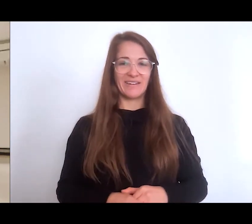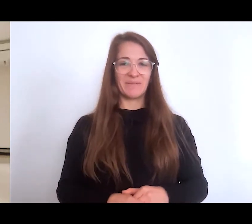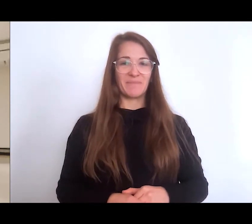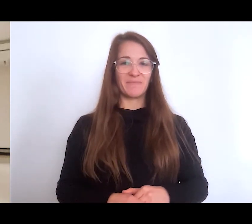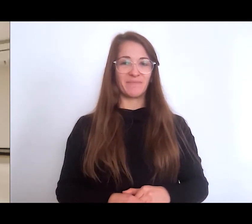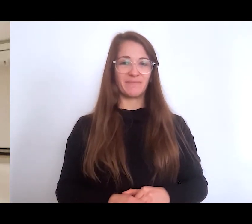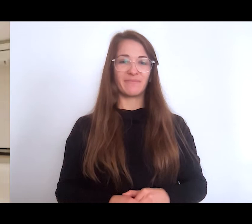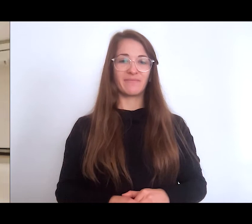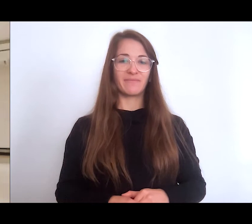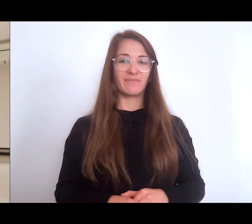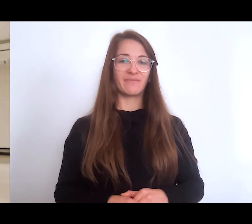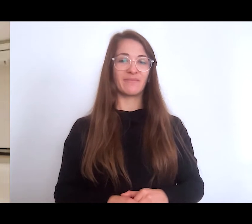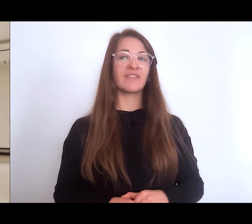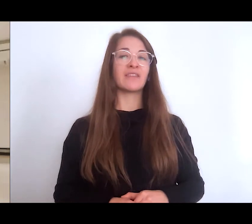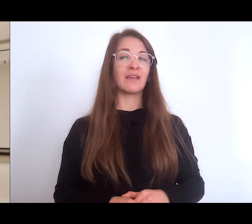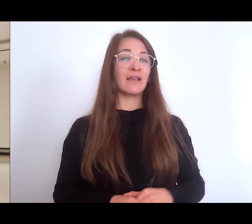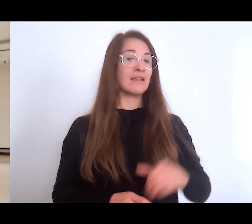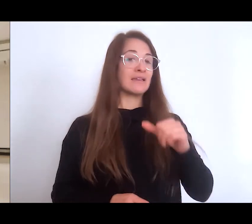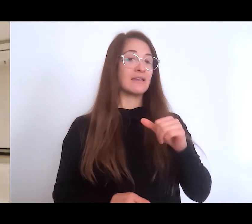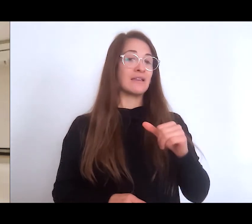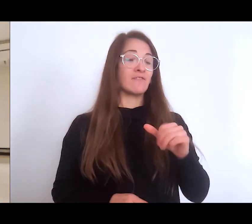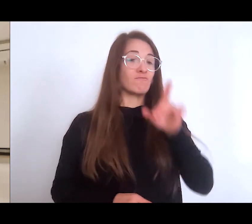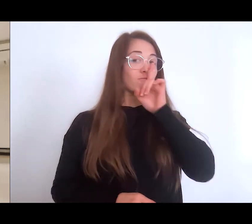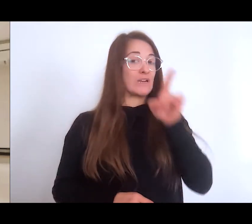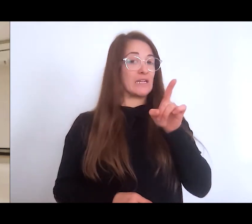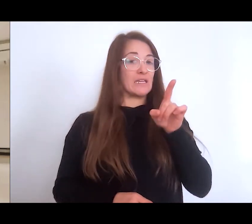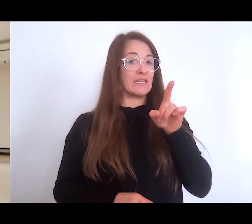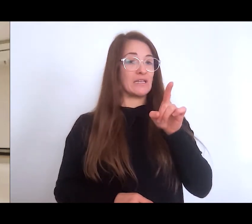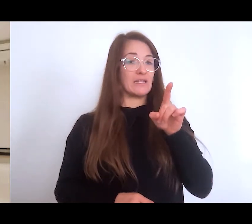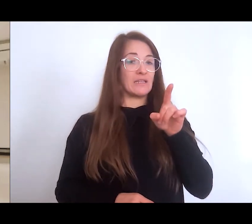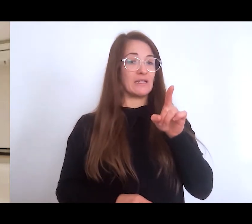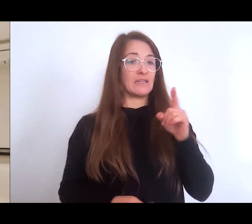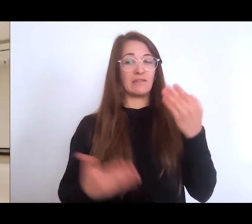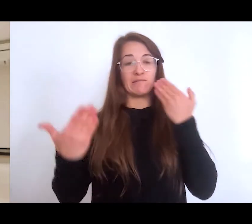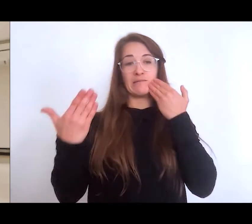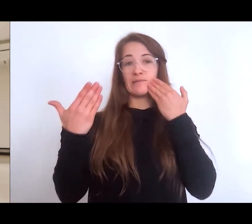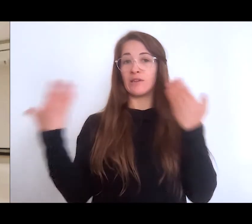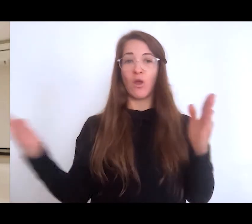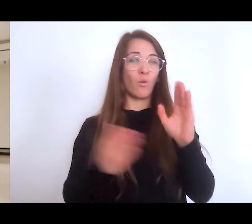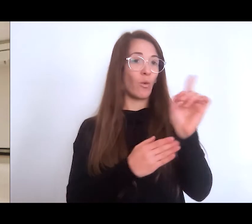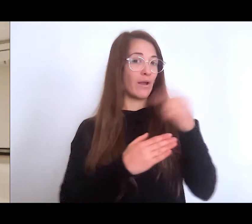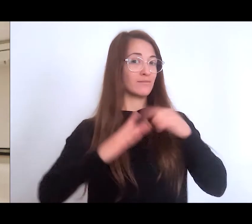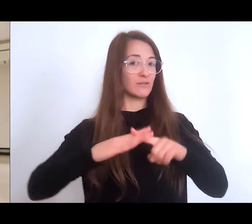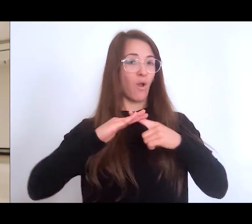HERE BUT NOT COMING FROM A PLACE OF KNOWING THAT I WAS GOING TO